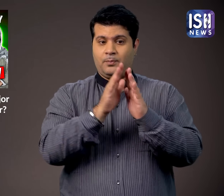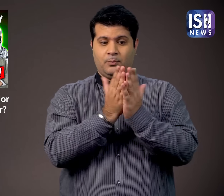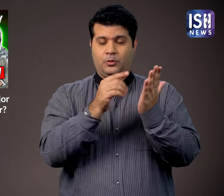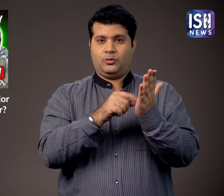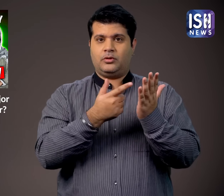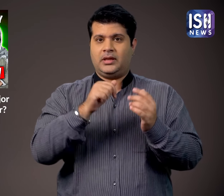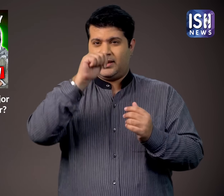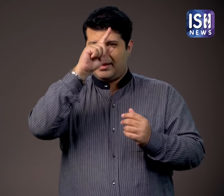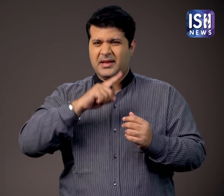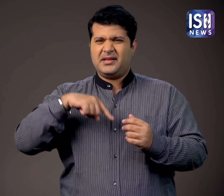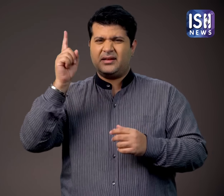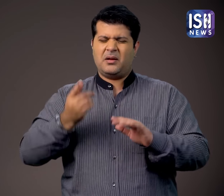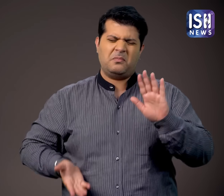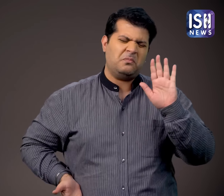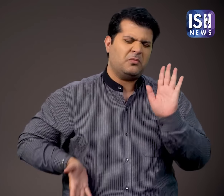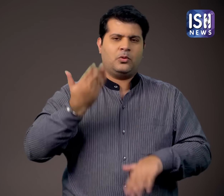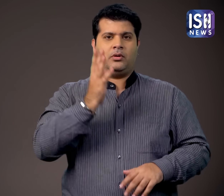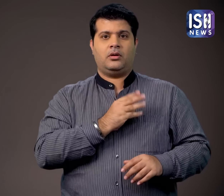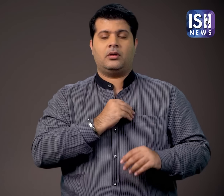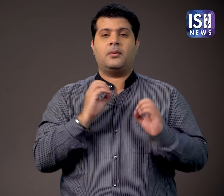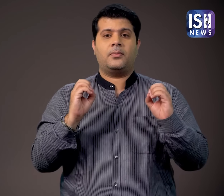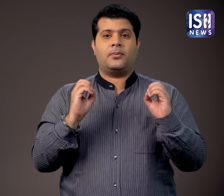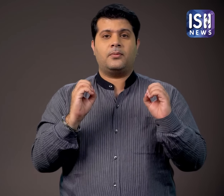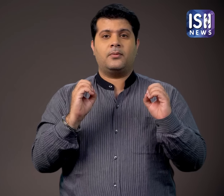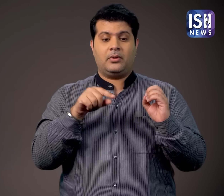There a book called "India’s Most Fearless"